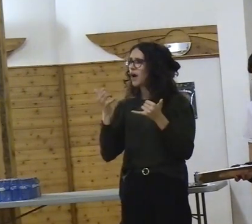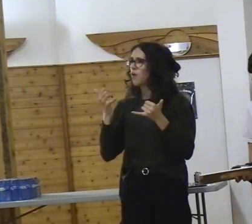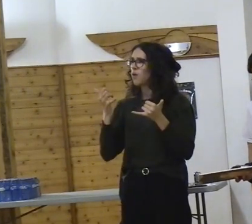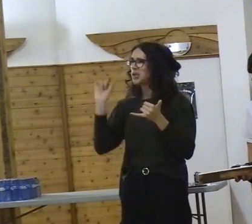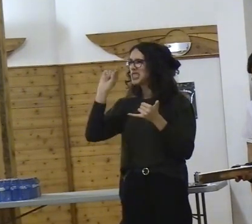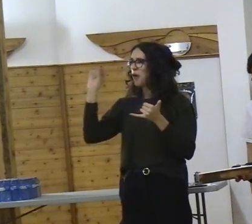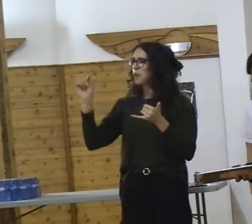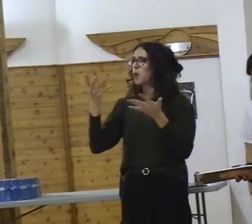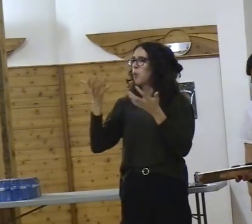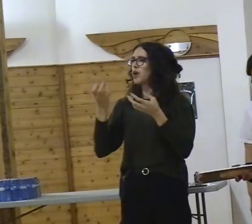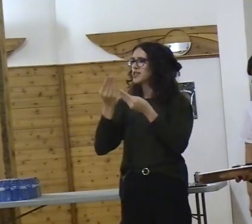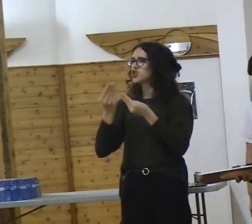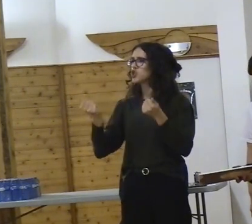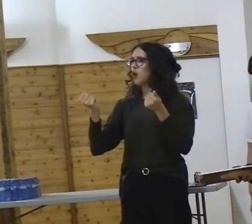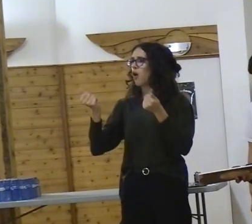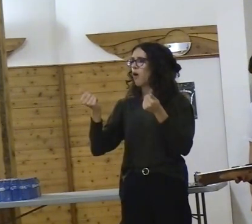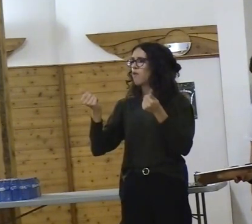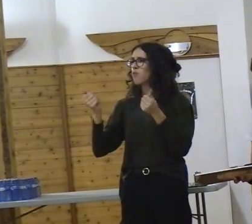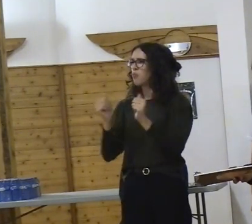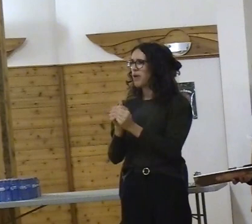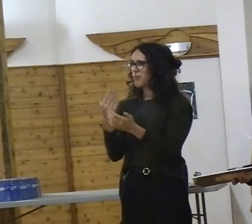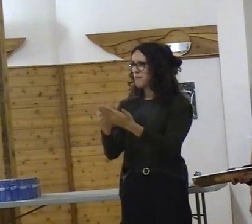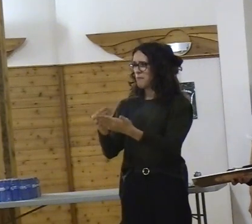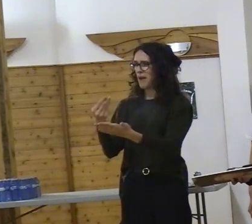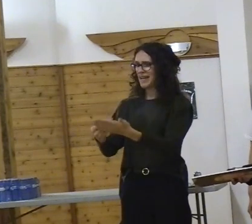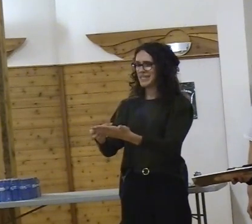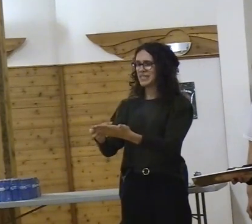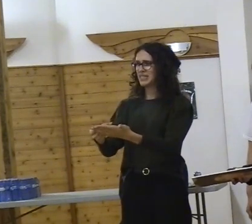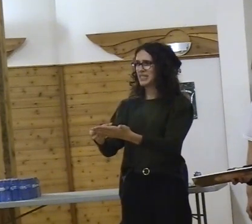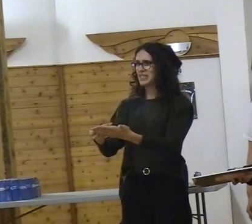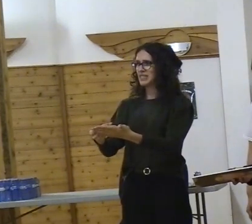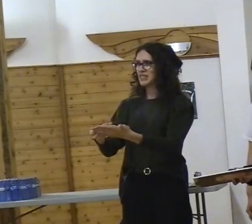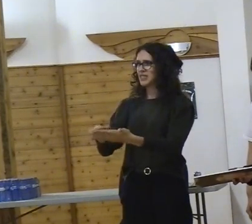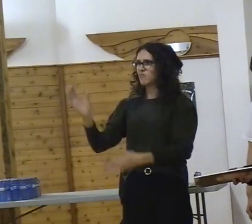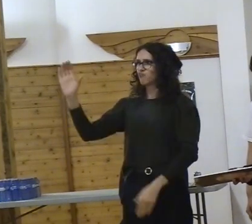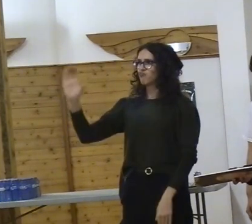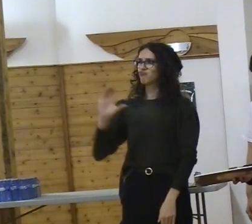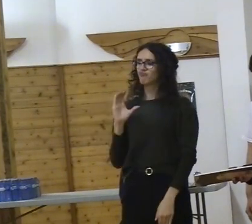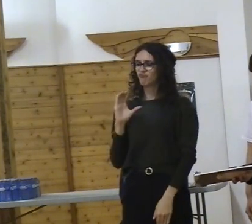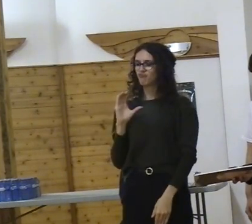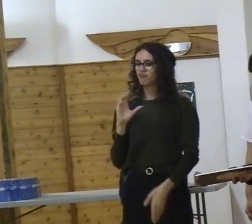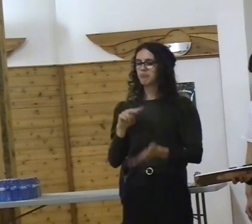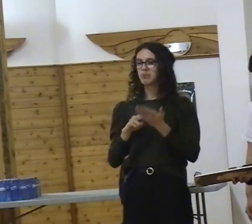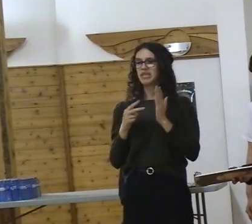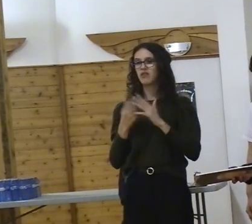Government knows what they're doing.